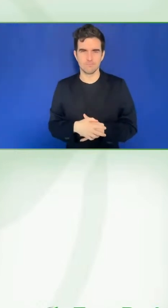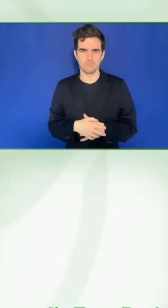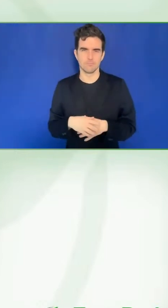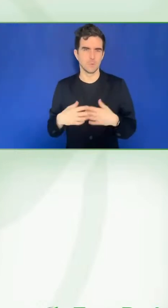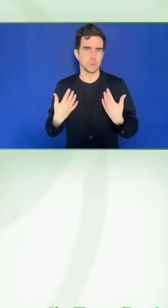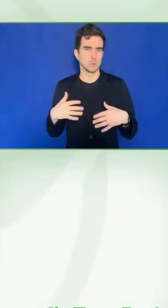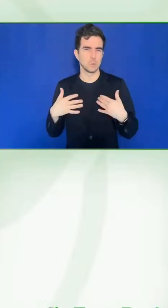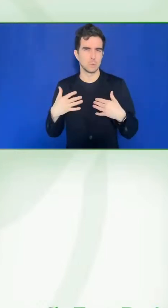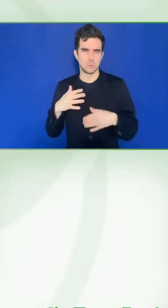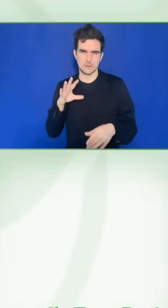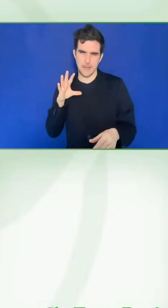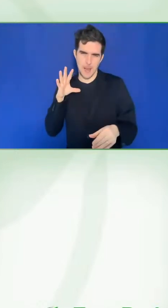here, health and healthcare, accessibility and inclusion, and sustainable communities.